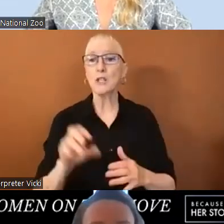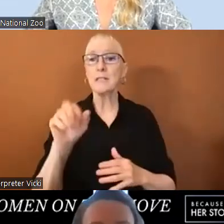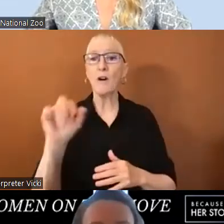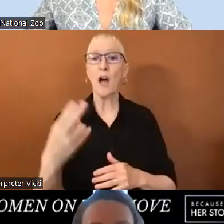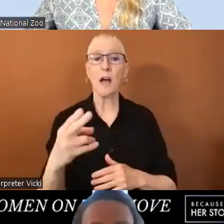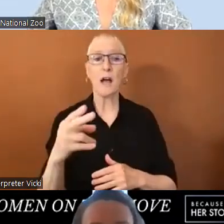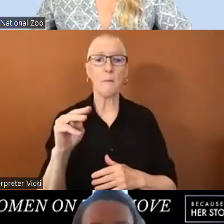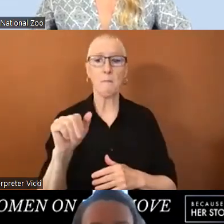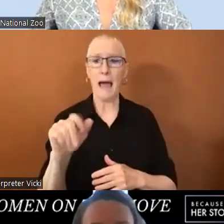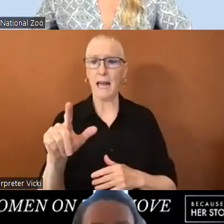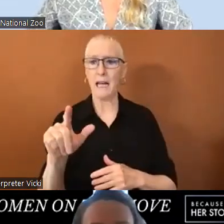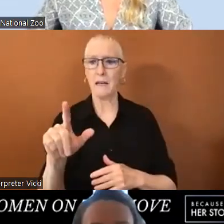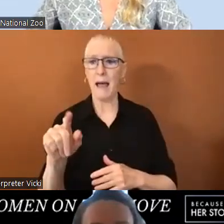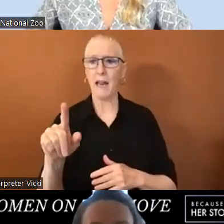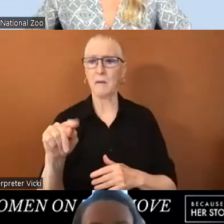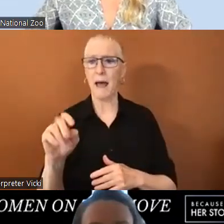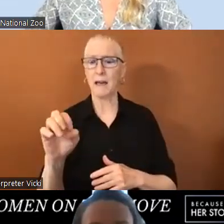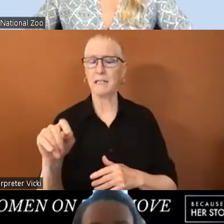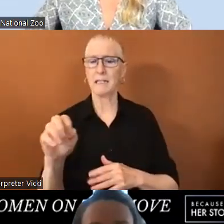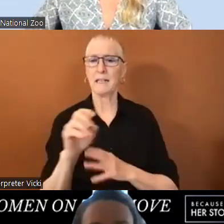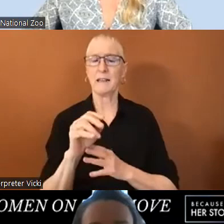Hi, Sarah. Welcome to Women on the Move! Can you introduce yourself?